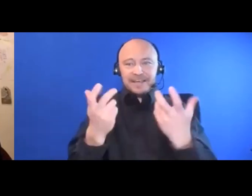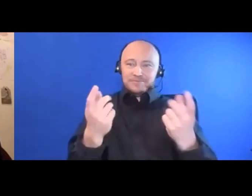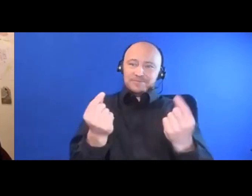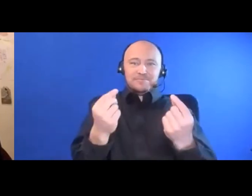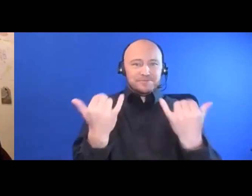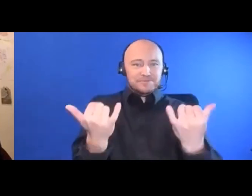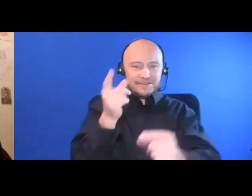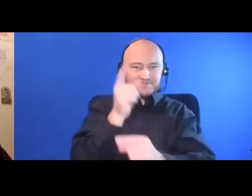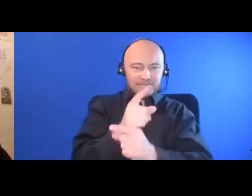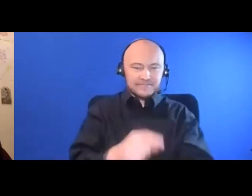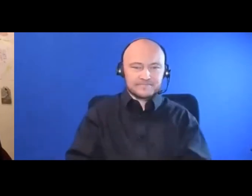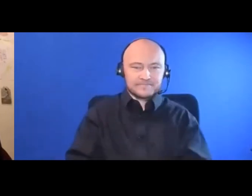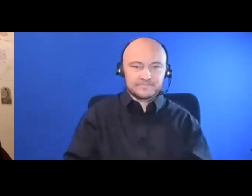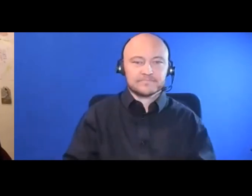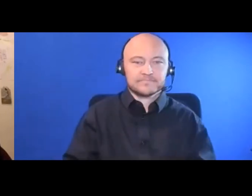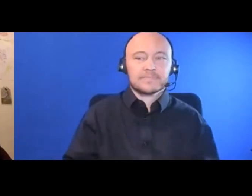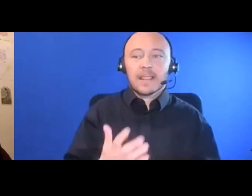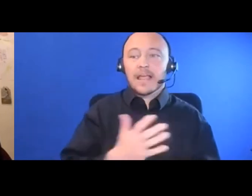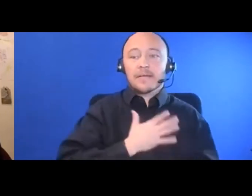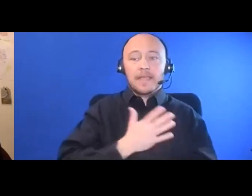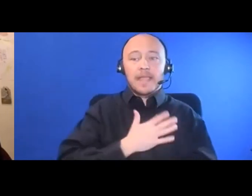I'm so happy to be here on this panel.